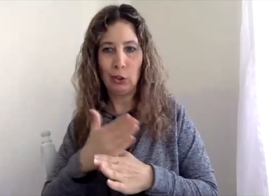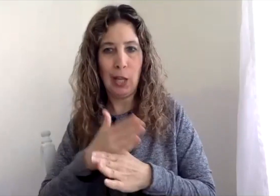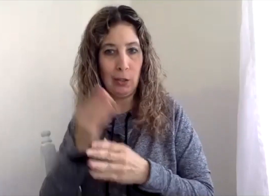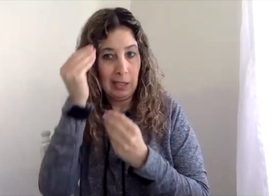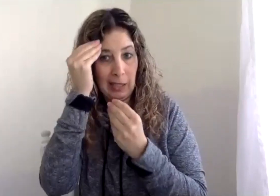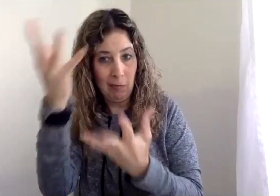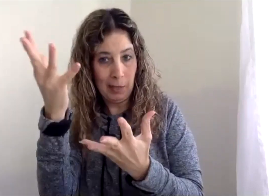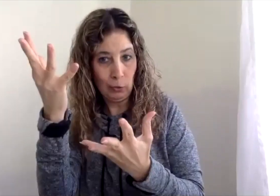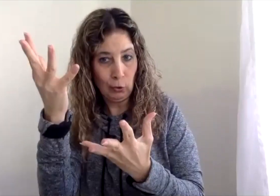It means they can't share